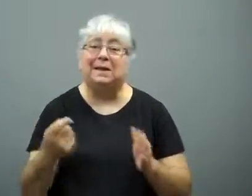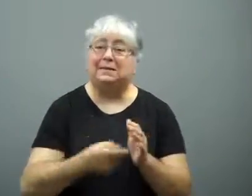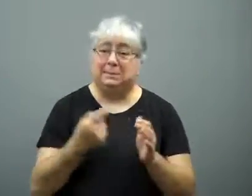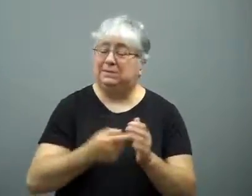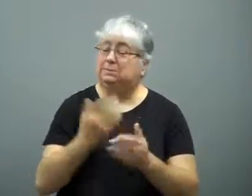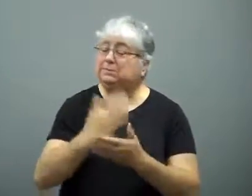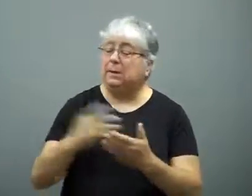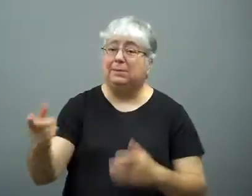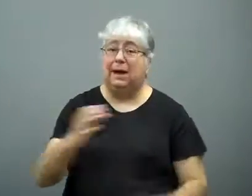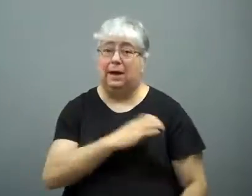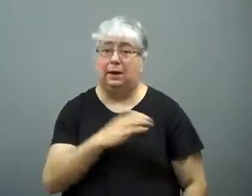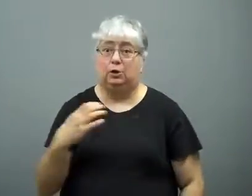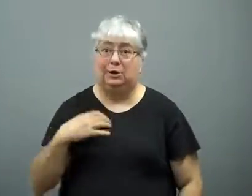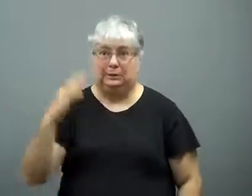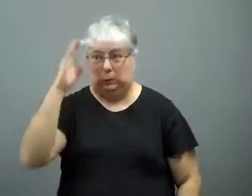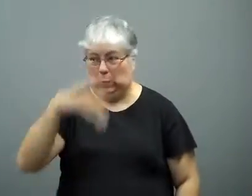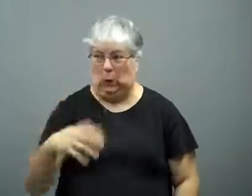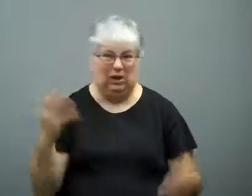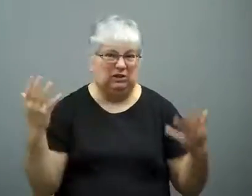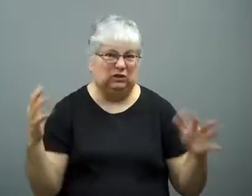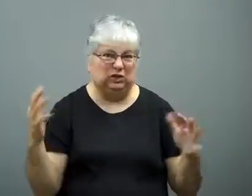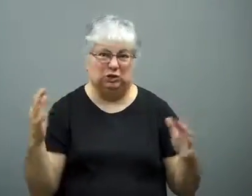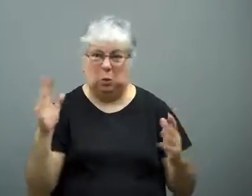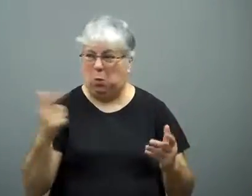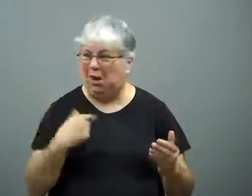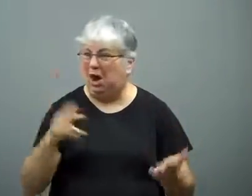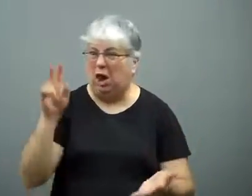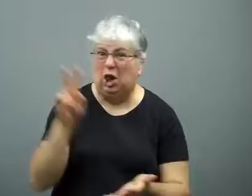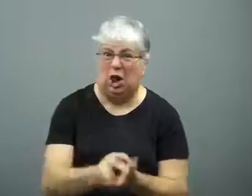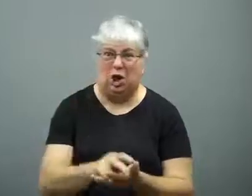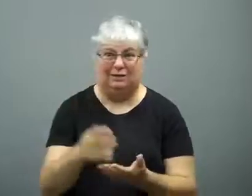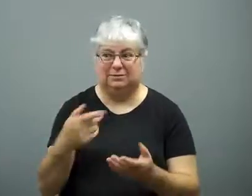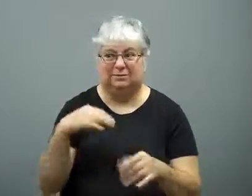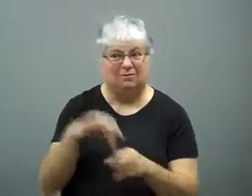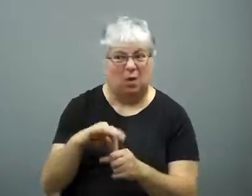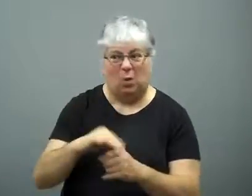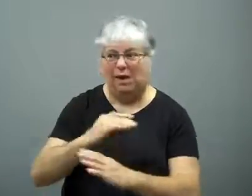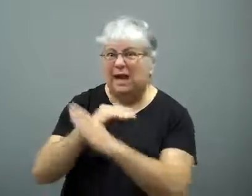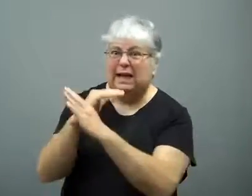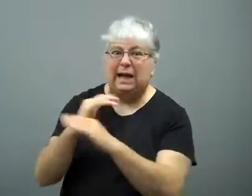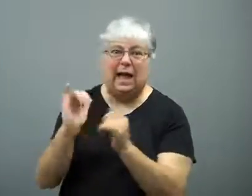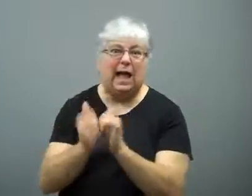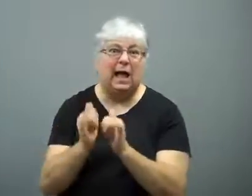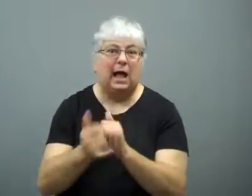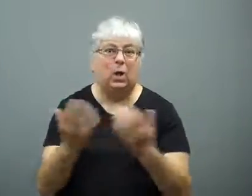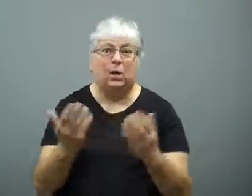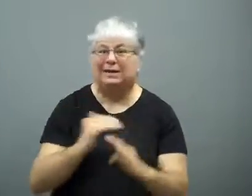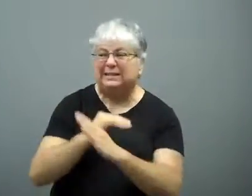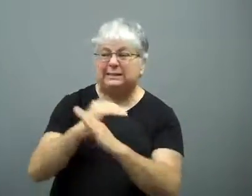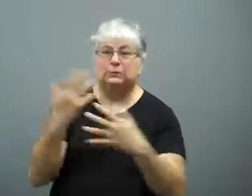Sometimes in Congress when they know they will not win the vote,